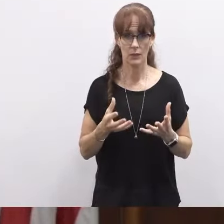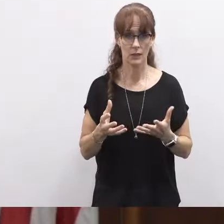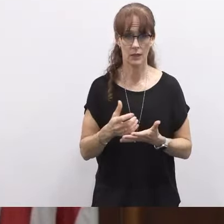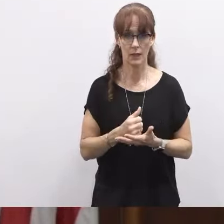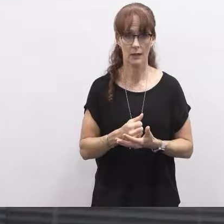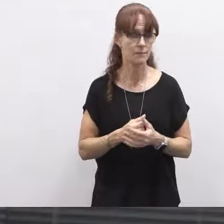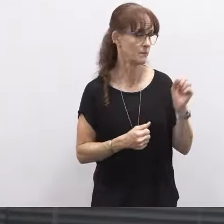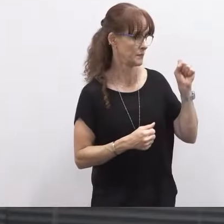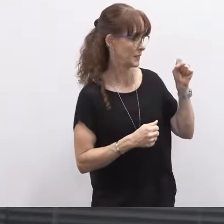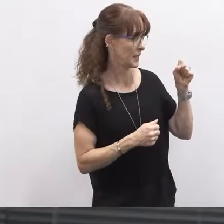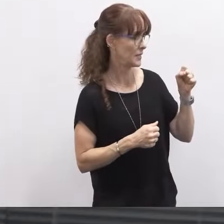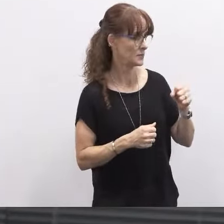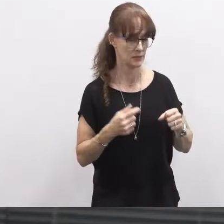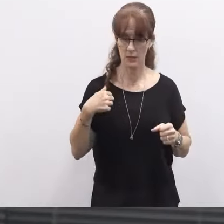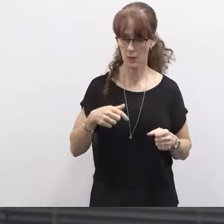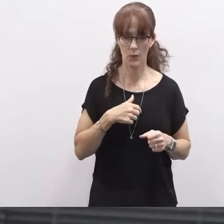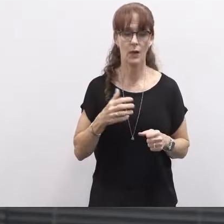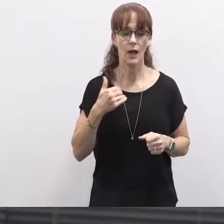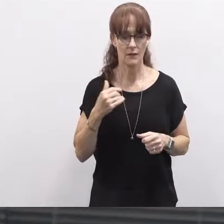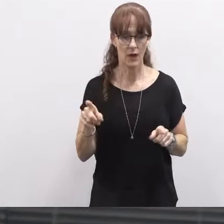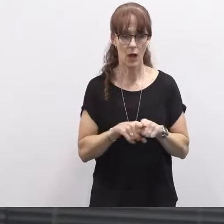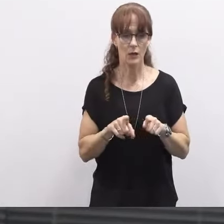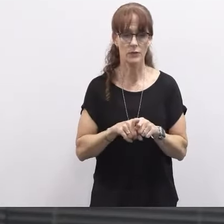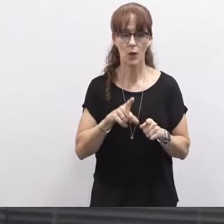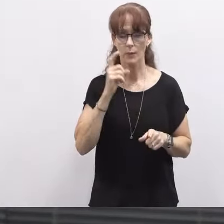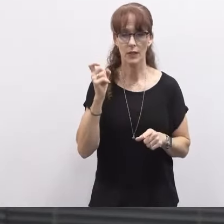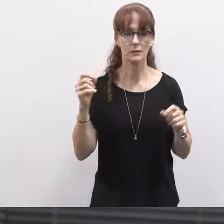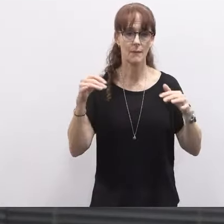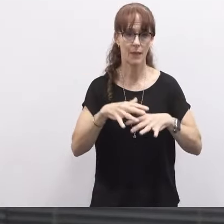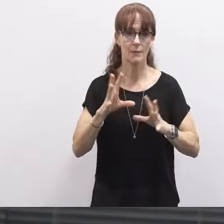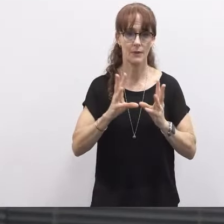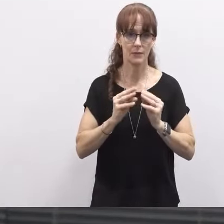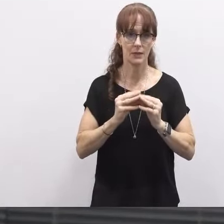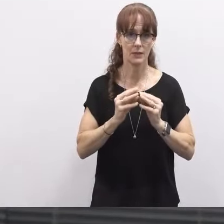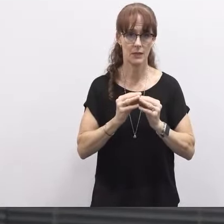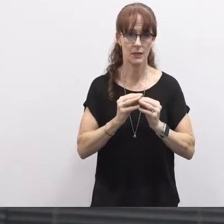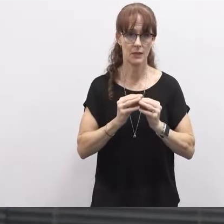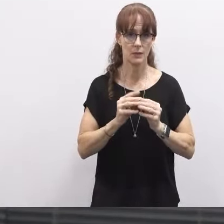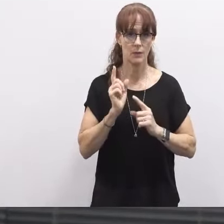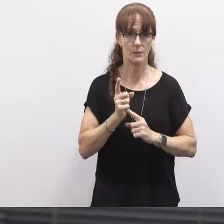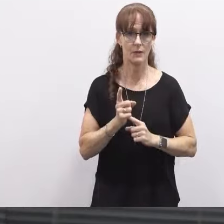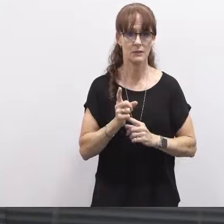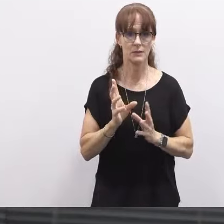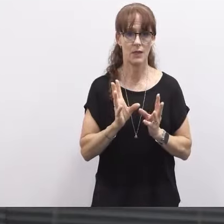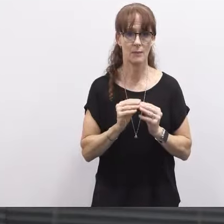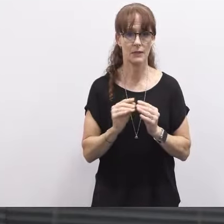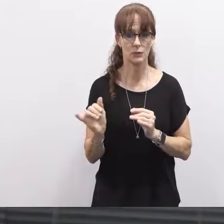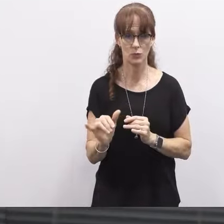Yes, we will have that. It's also because it's a public meeting. We take minutes at those meetings too, but yes, the answer is. - Okay.